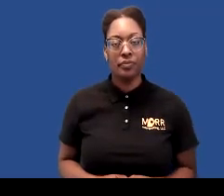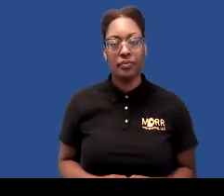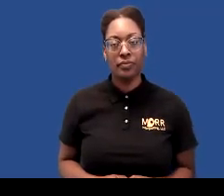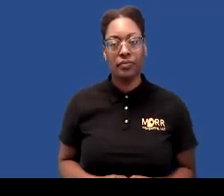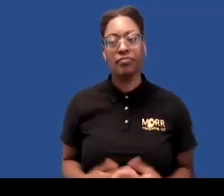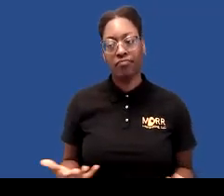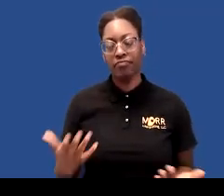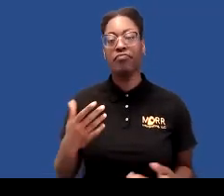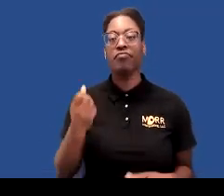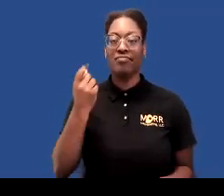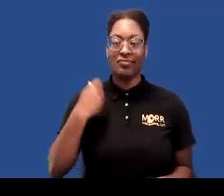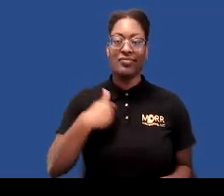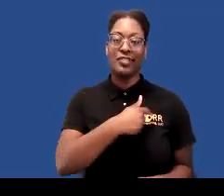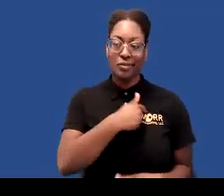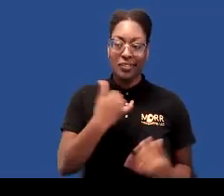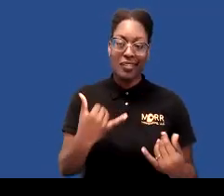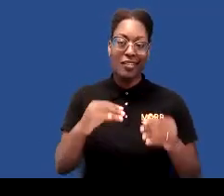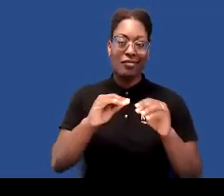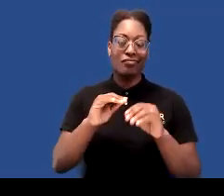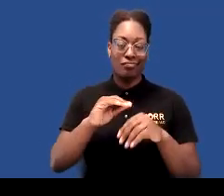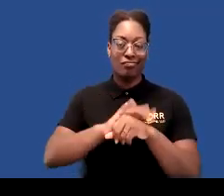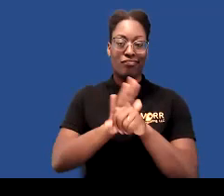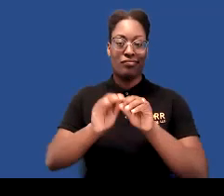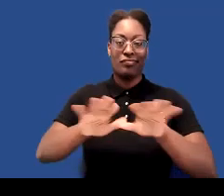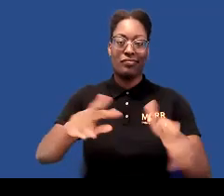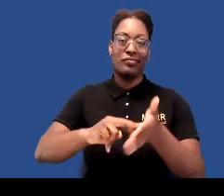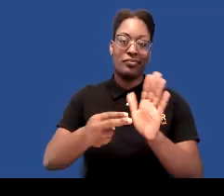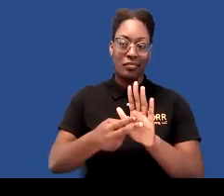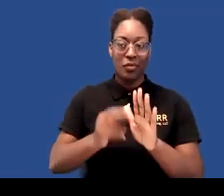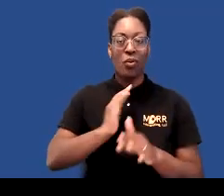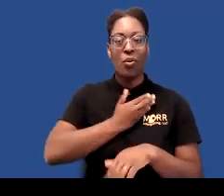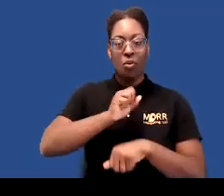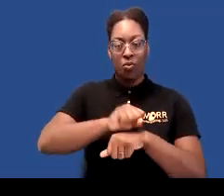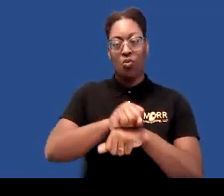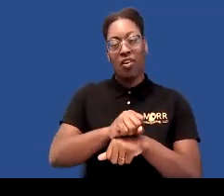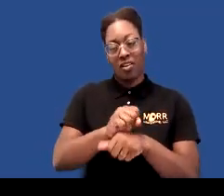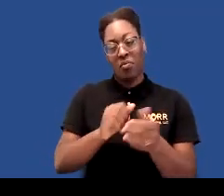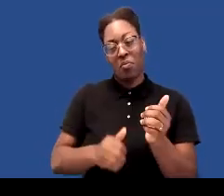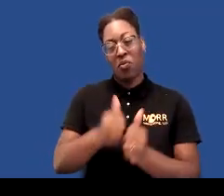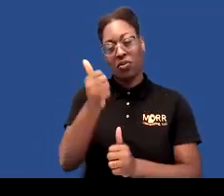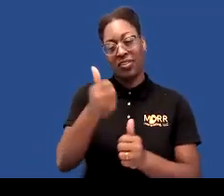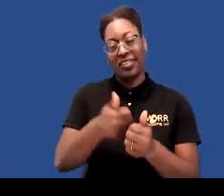that demands our work be done at a distance and because the field of writing centers will be better for it. In part, the goal of this presentation